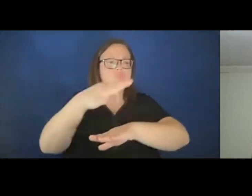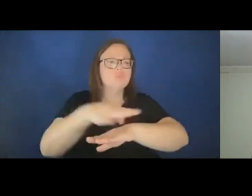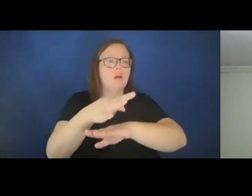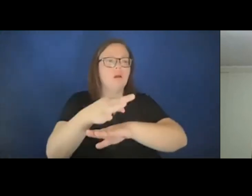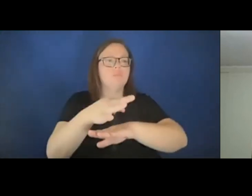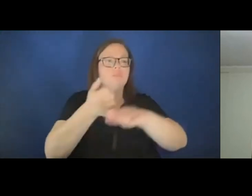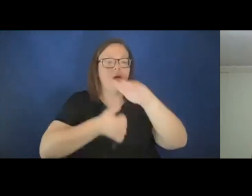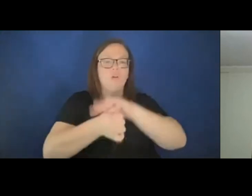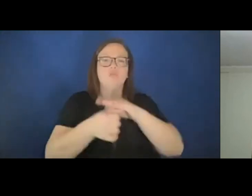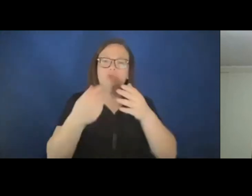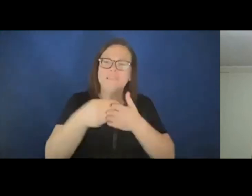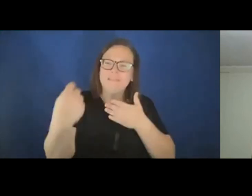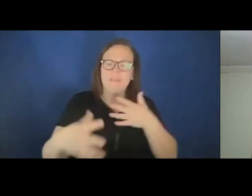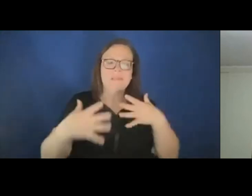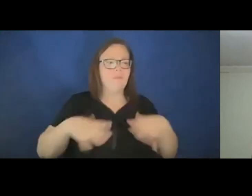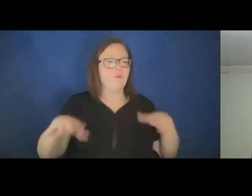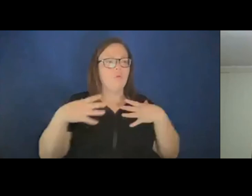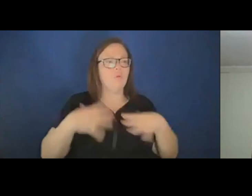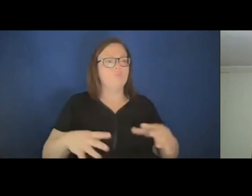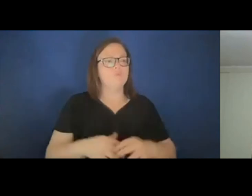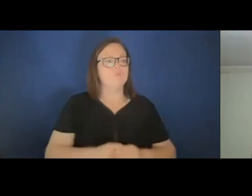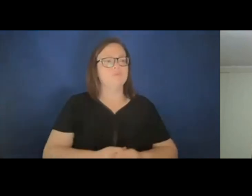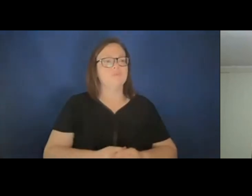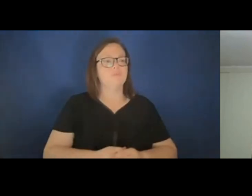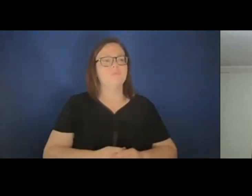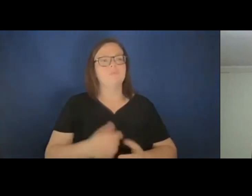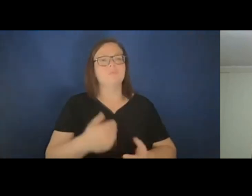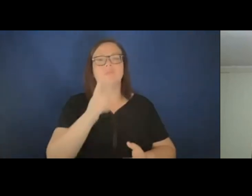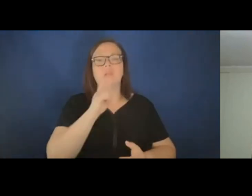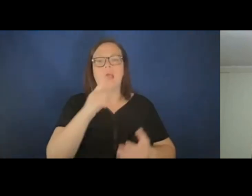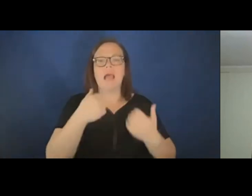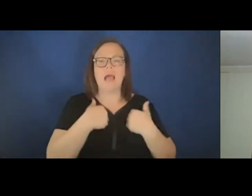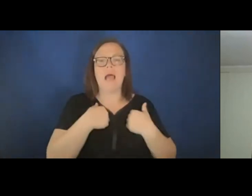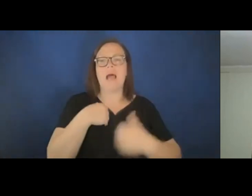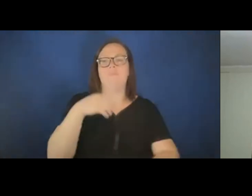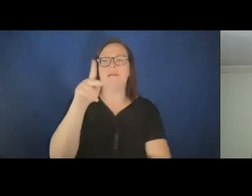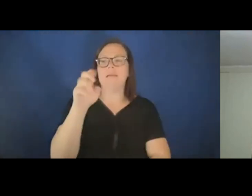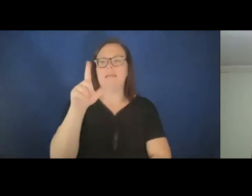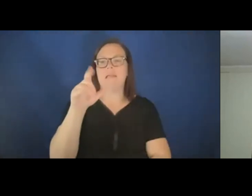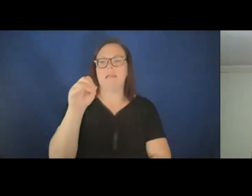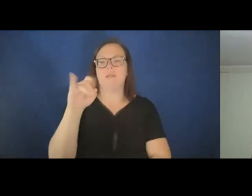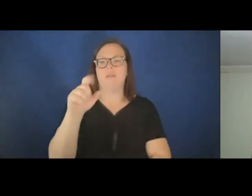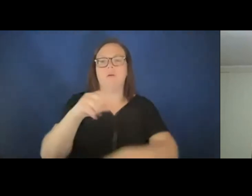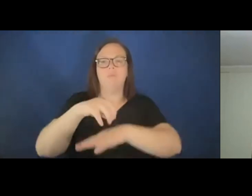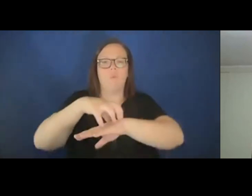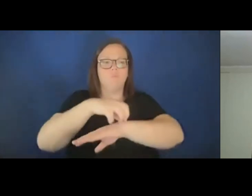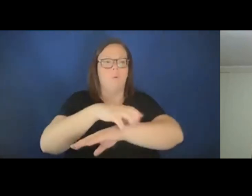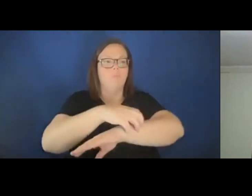and hyaluronic acid There are keloids too than grow deformed